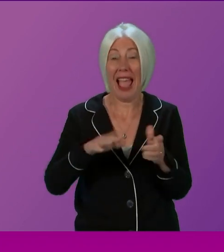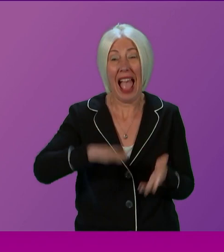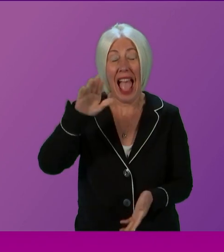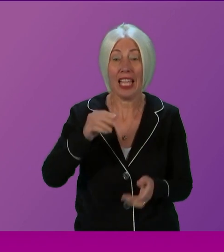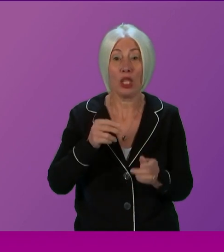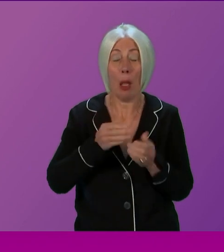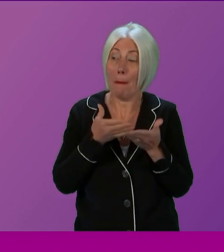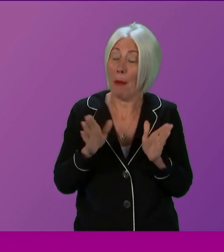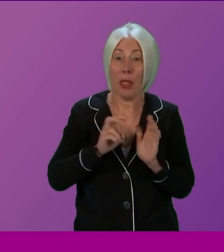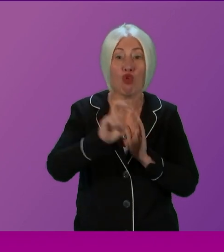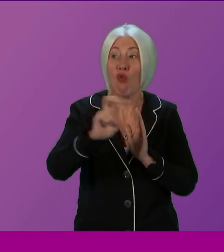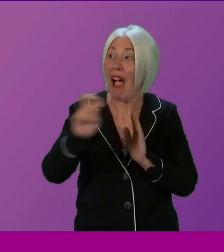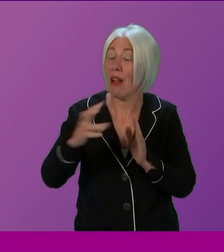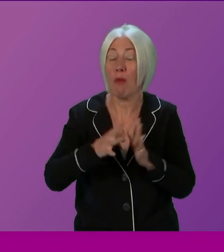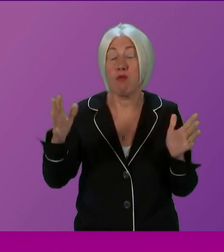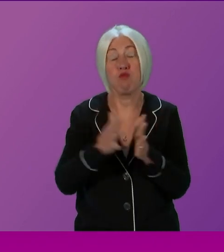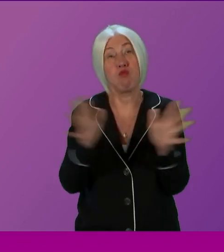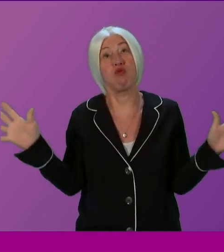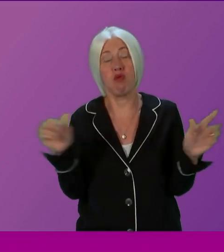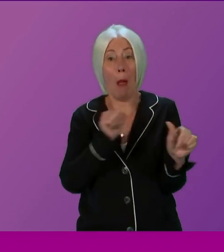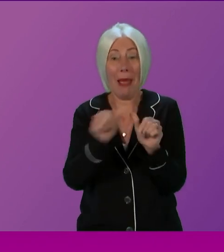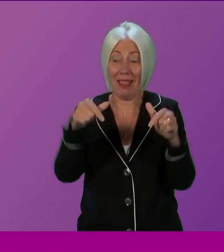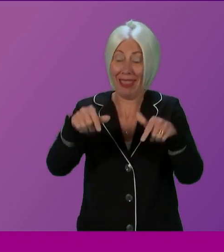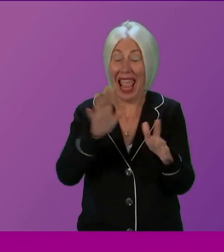I could go on, and I will be happy to do so later on.